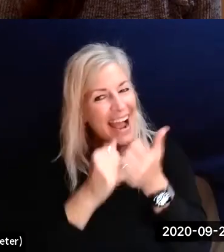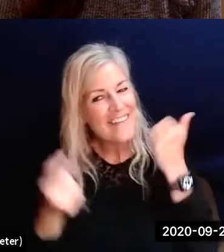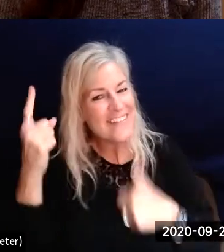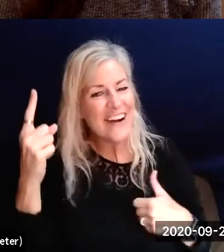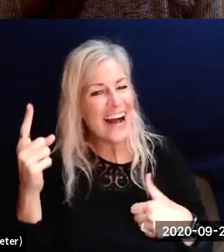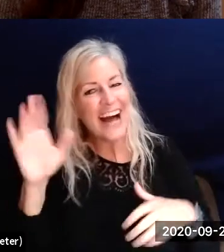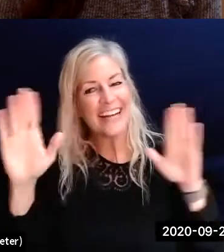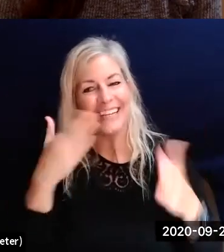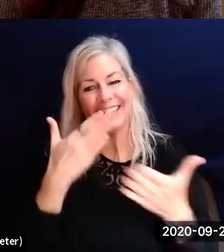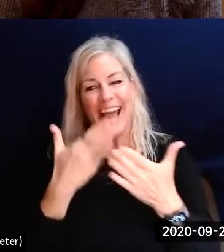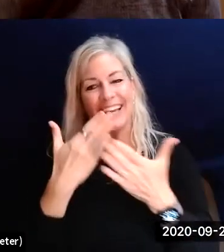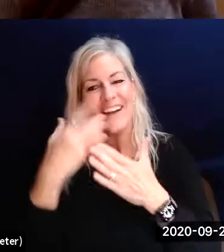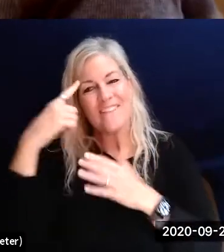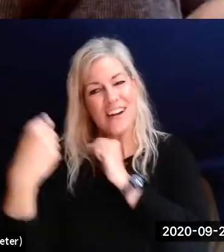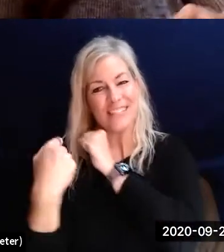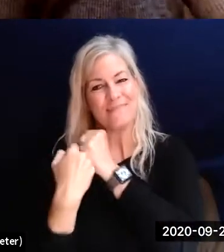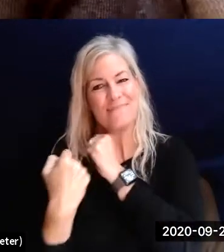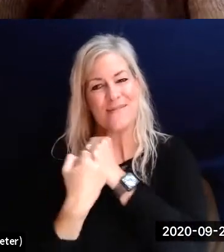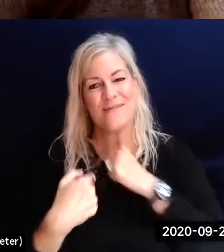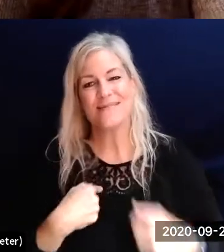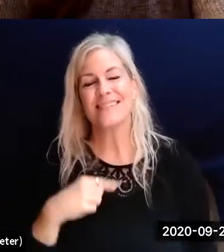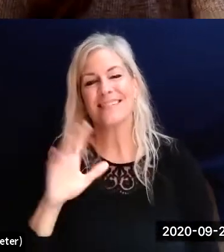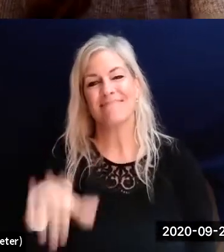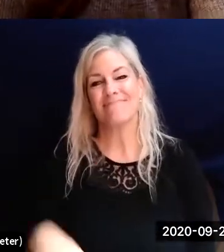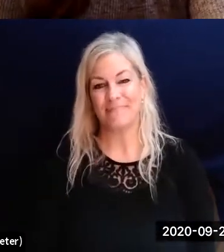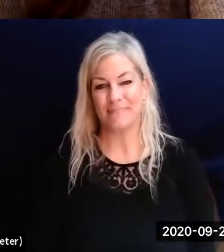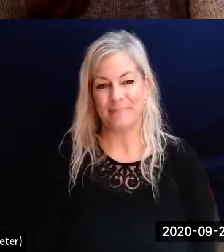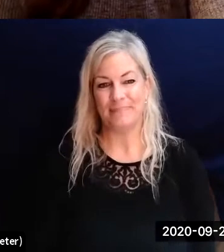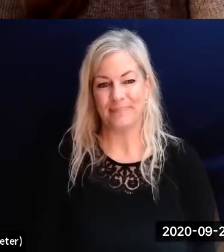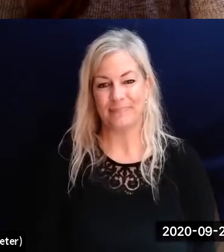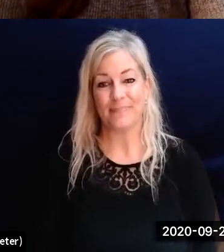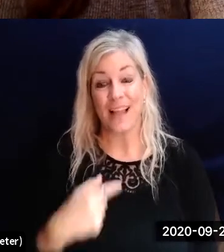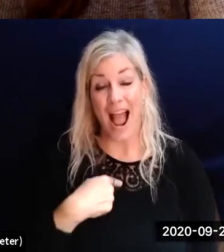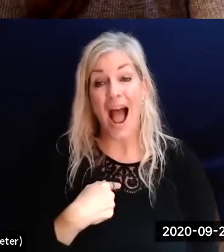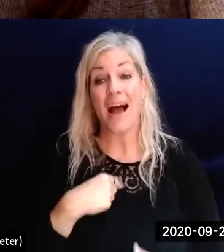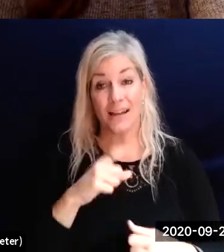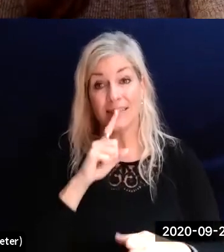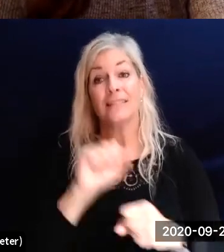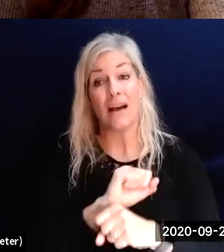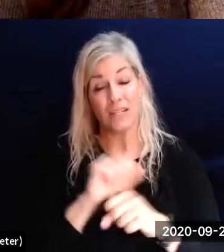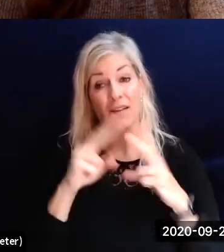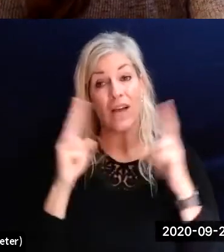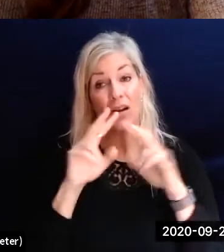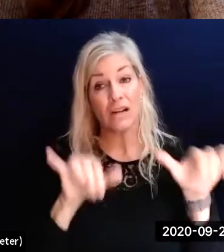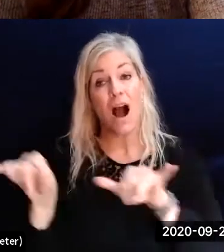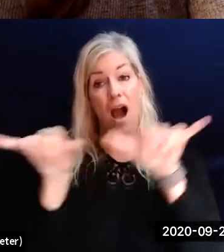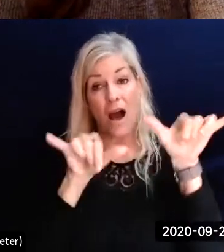Thank you for the support. I definitely think it's very common to go through a time in your life